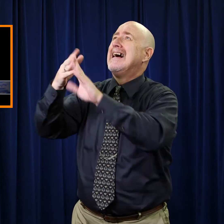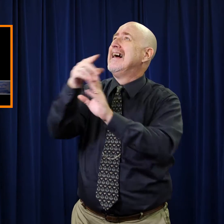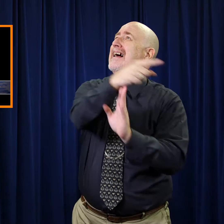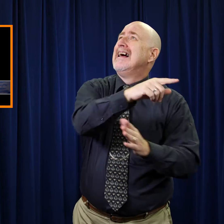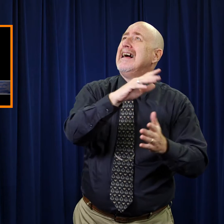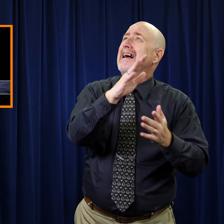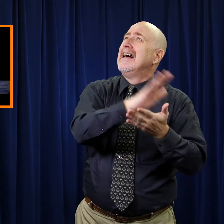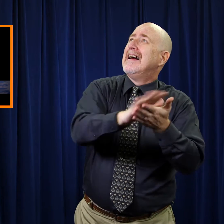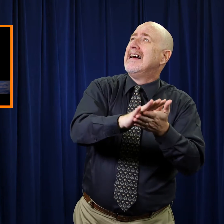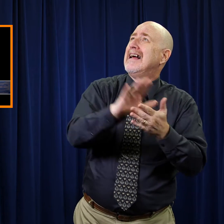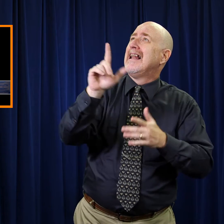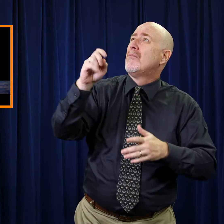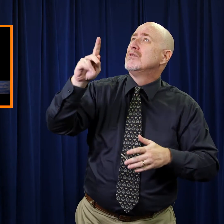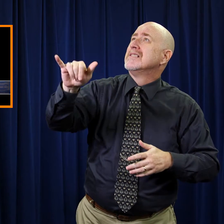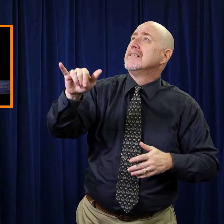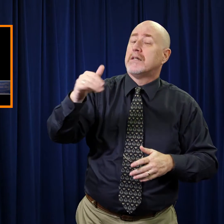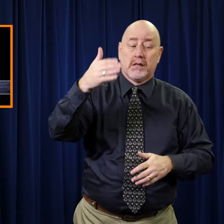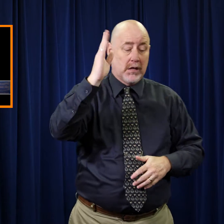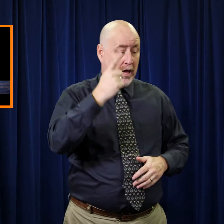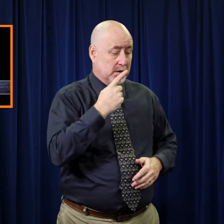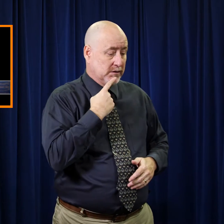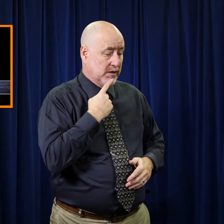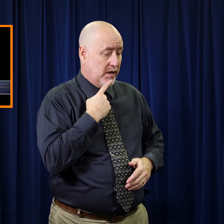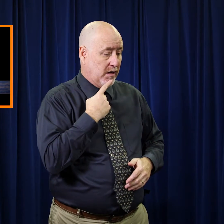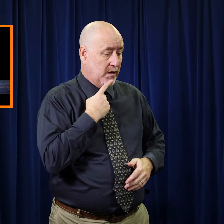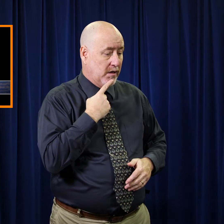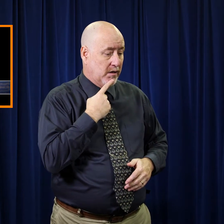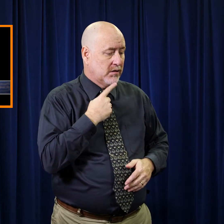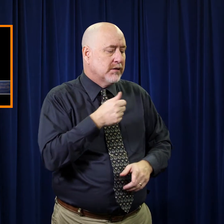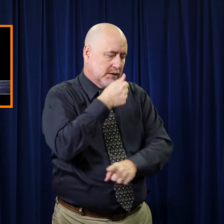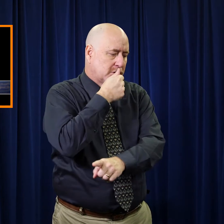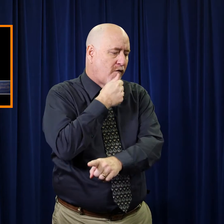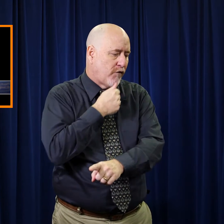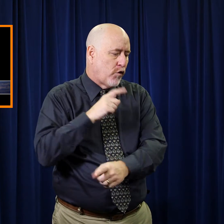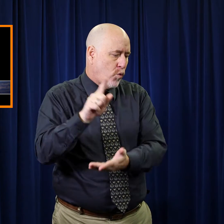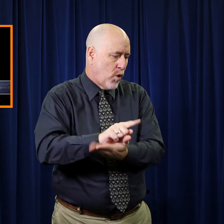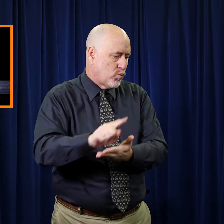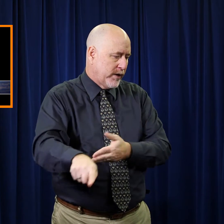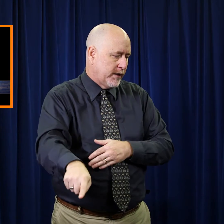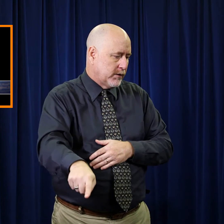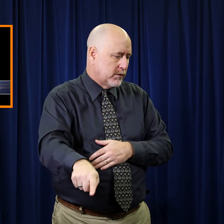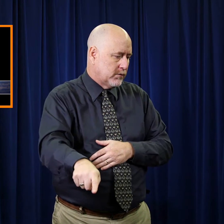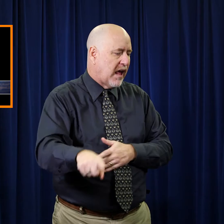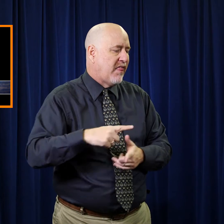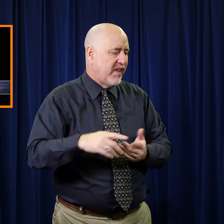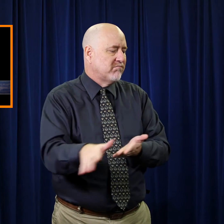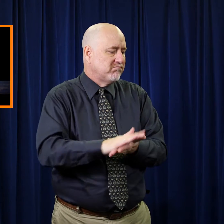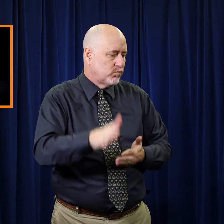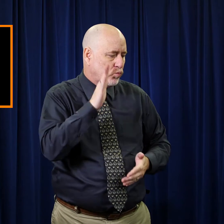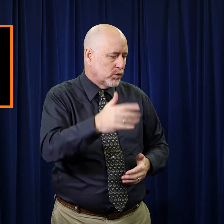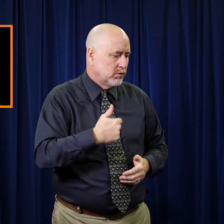her leprosy. God said, "She's going to suffer this for a week and then I'll